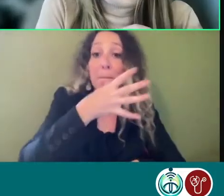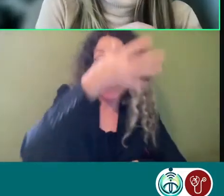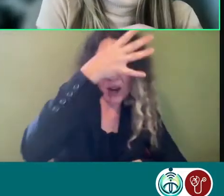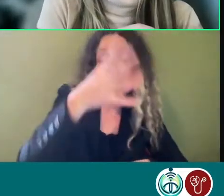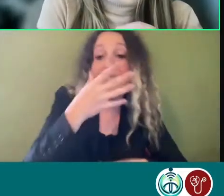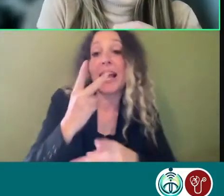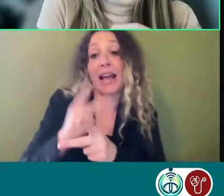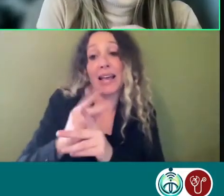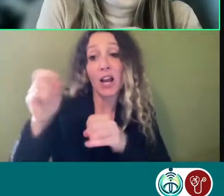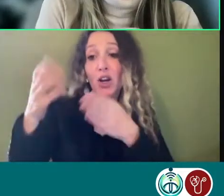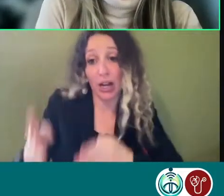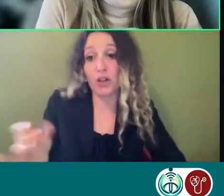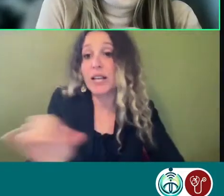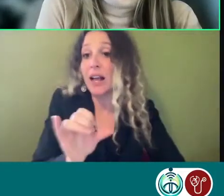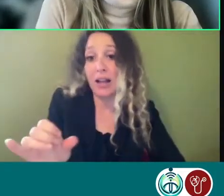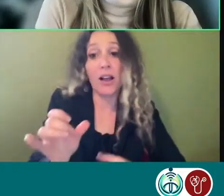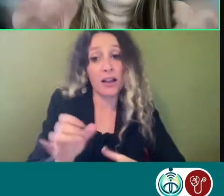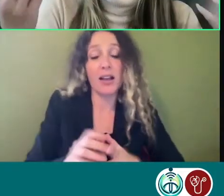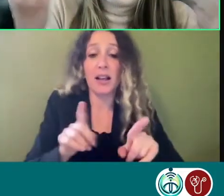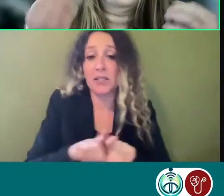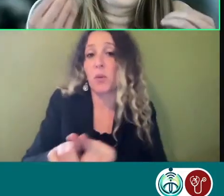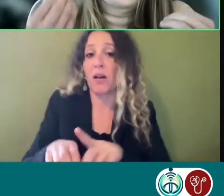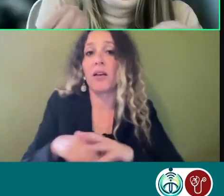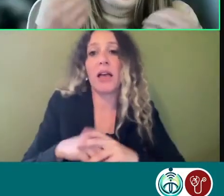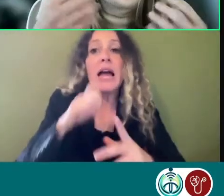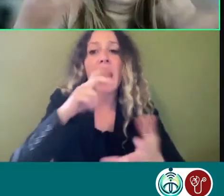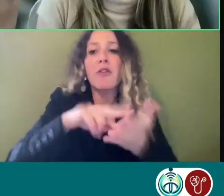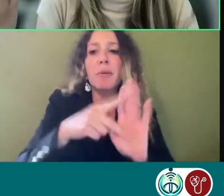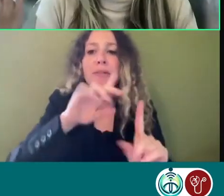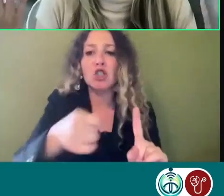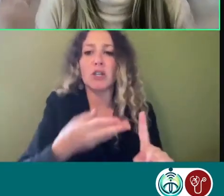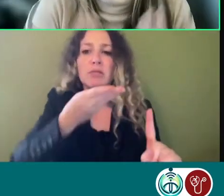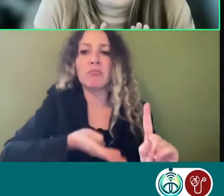The purposes of me focusing on just the individual, that's me speaking